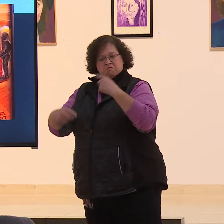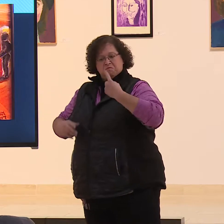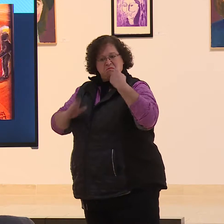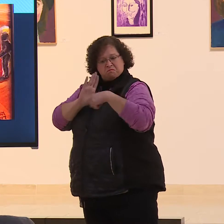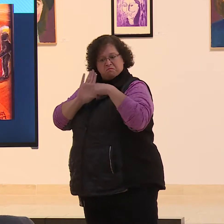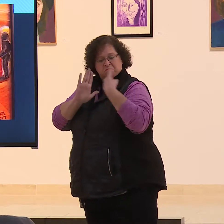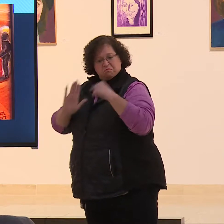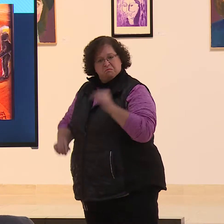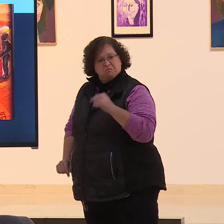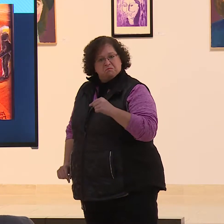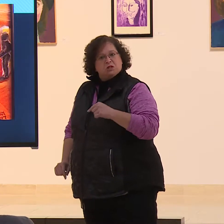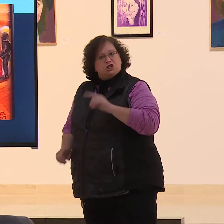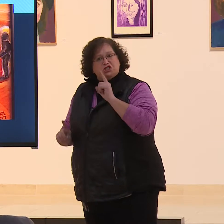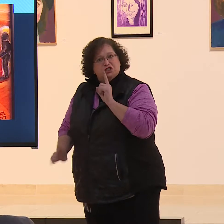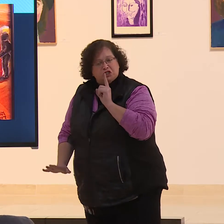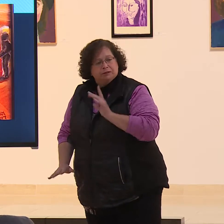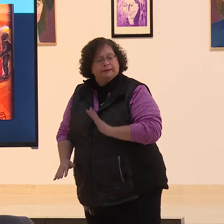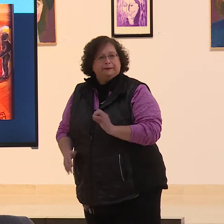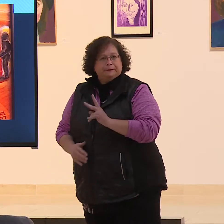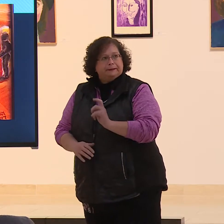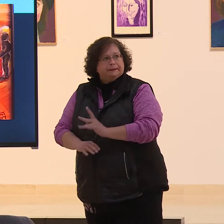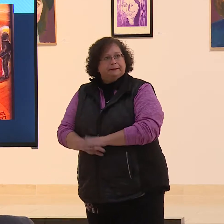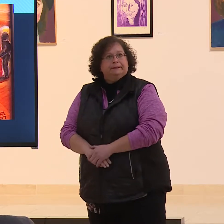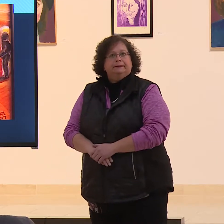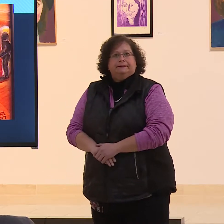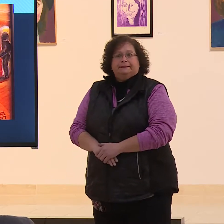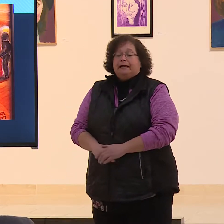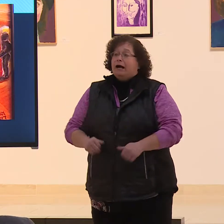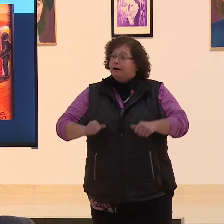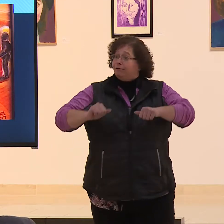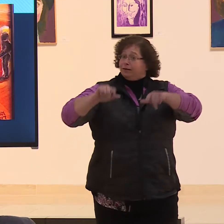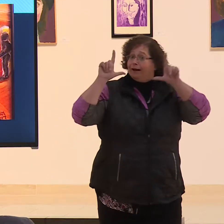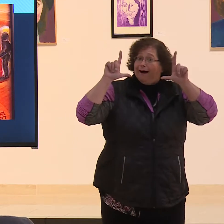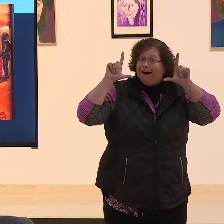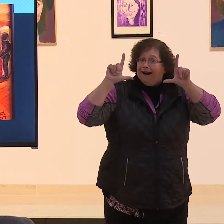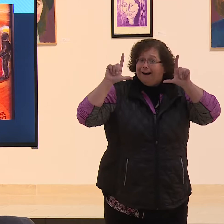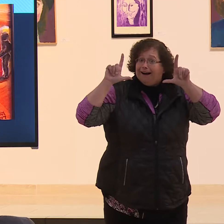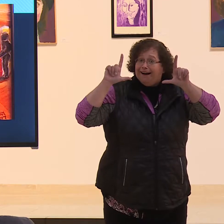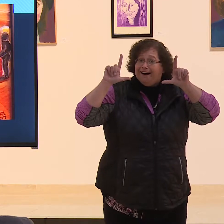You know, I was professionally recognized and chastised on that platform.